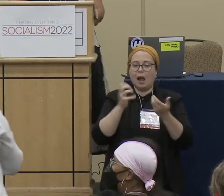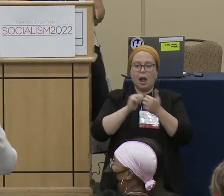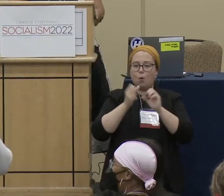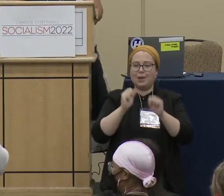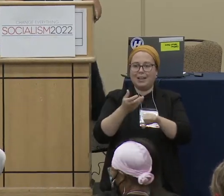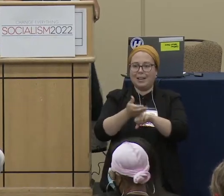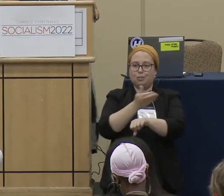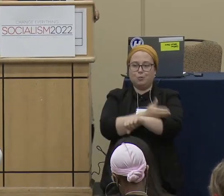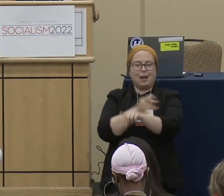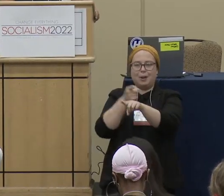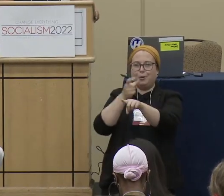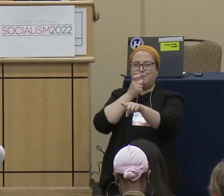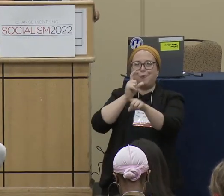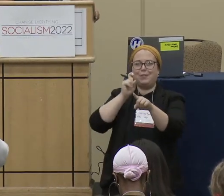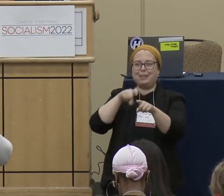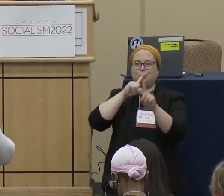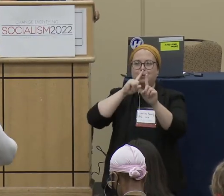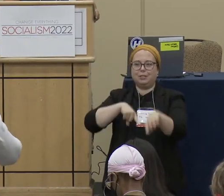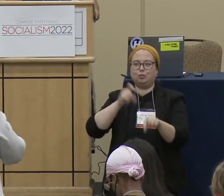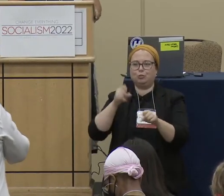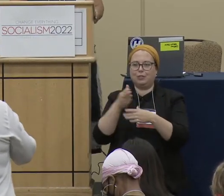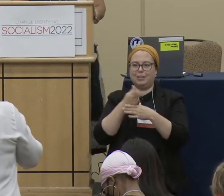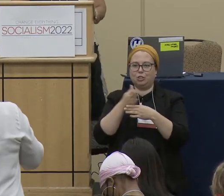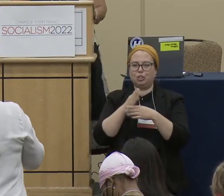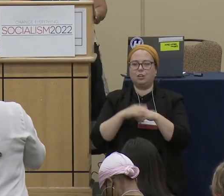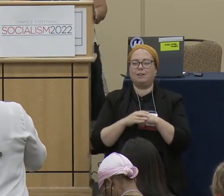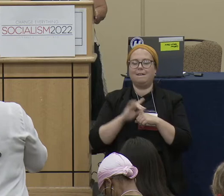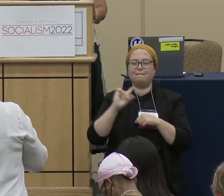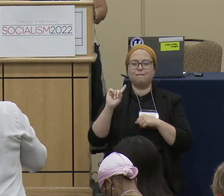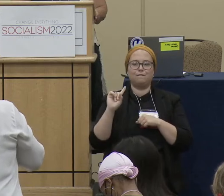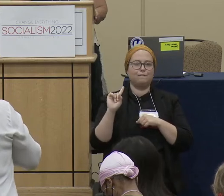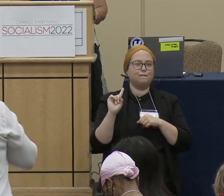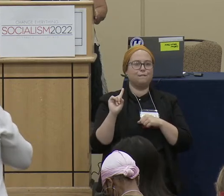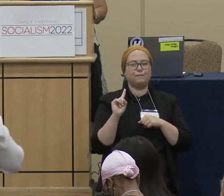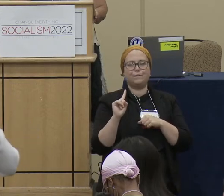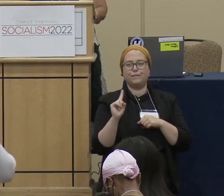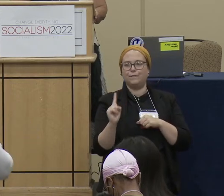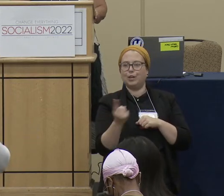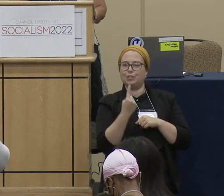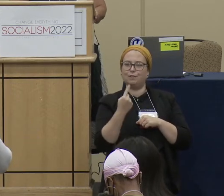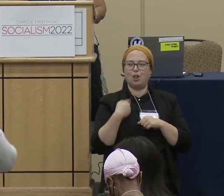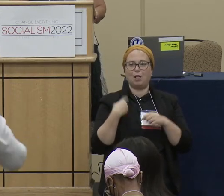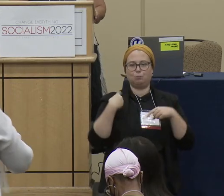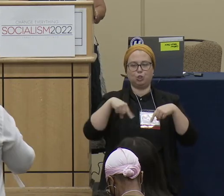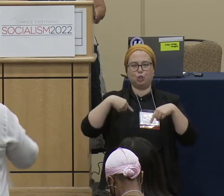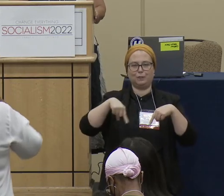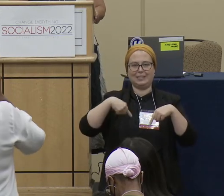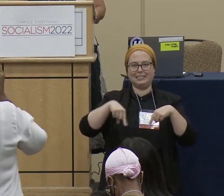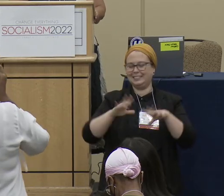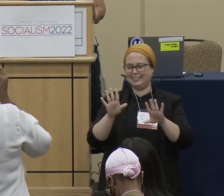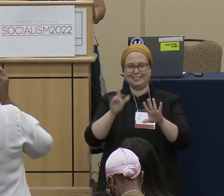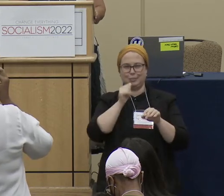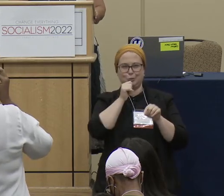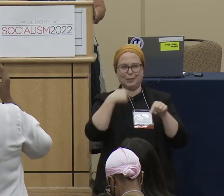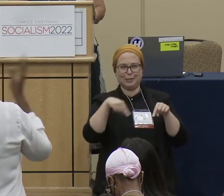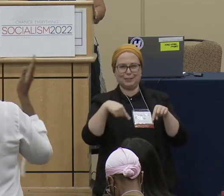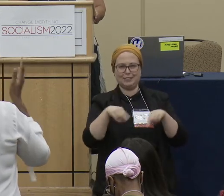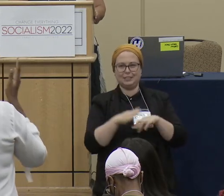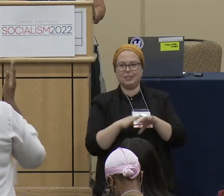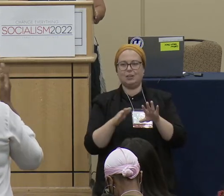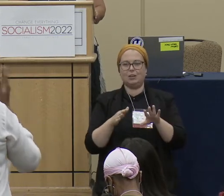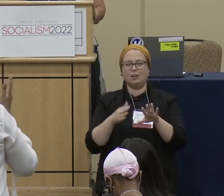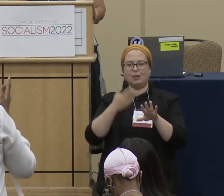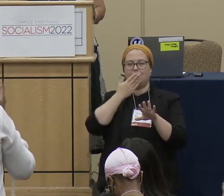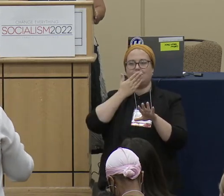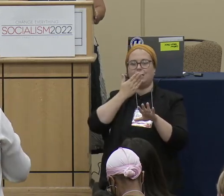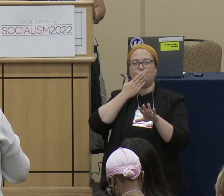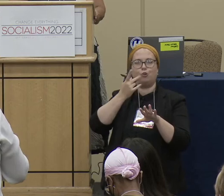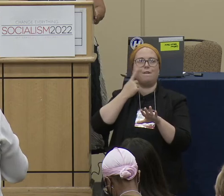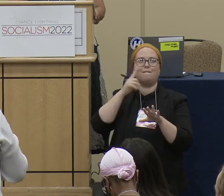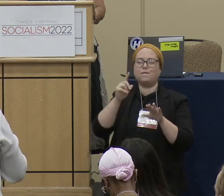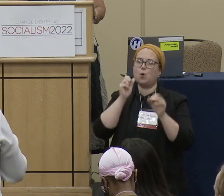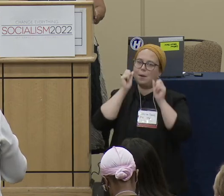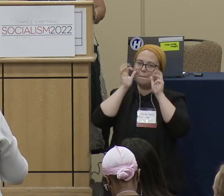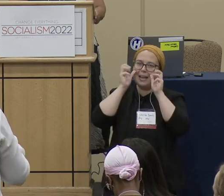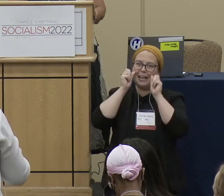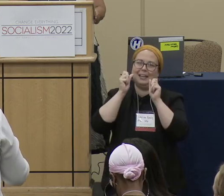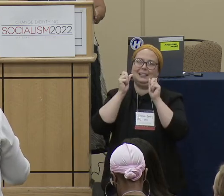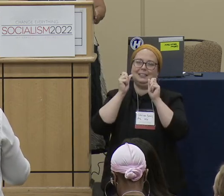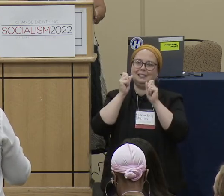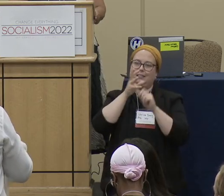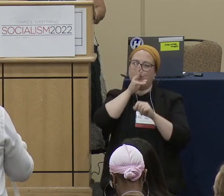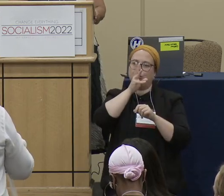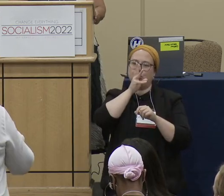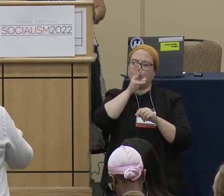need to do better in movement. ≫ First of all, nervous.